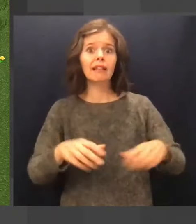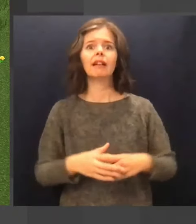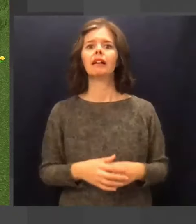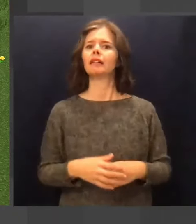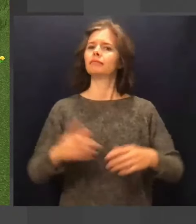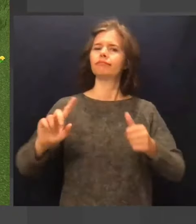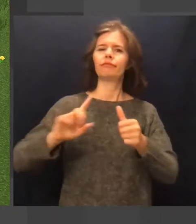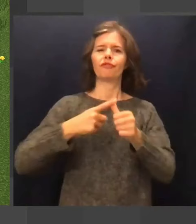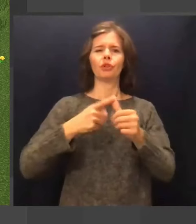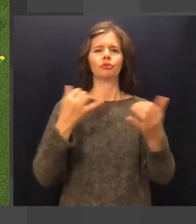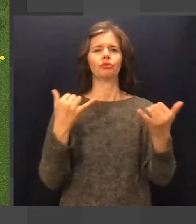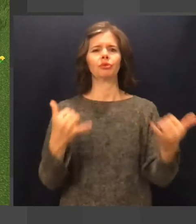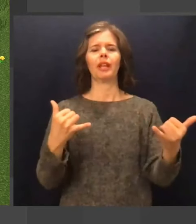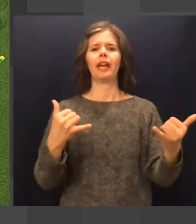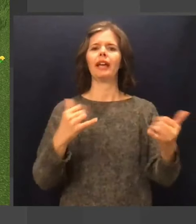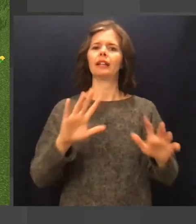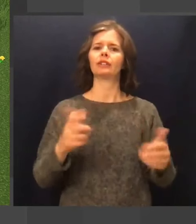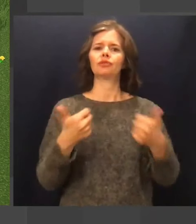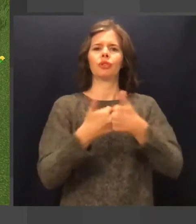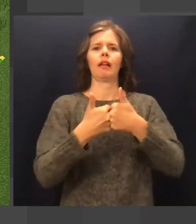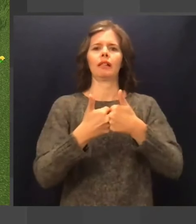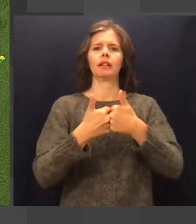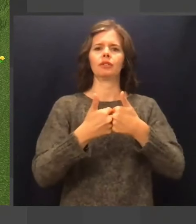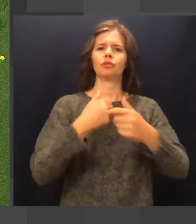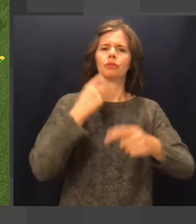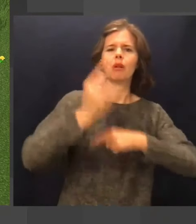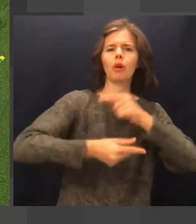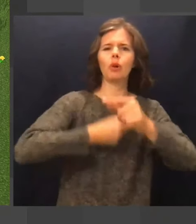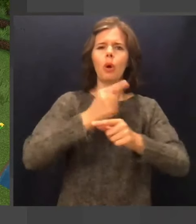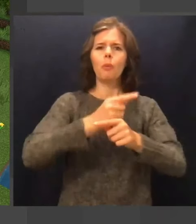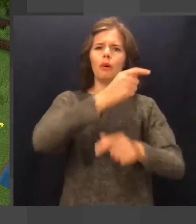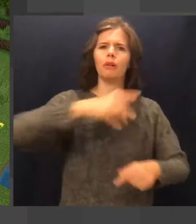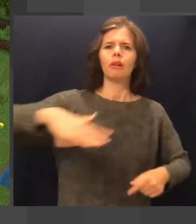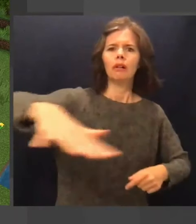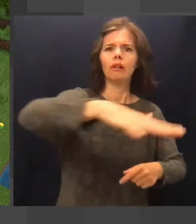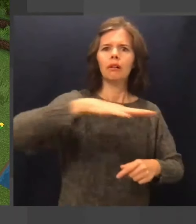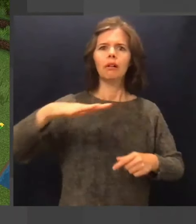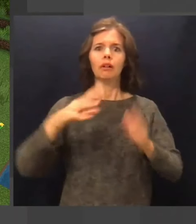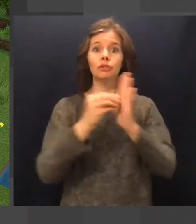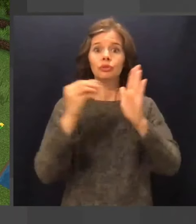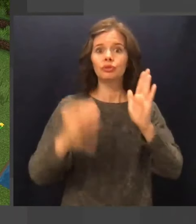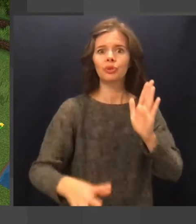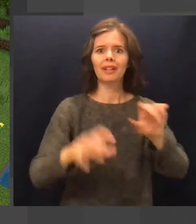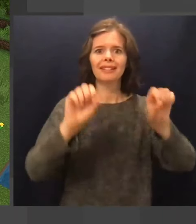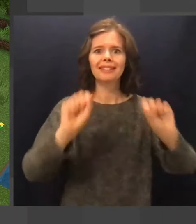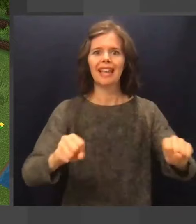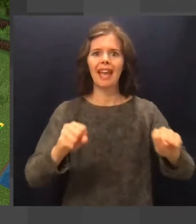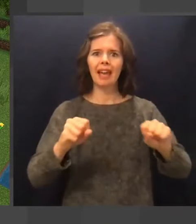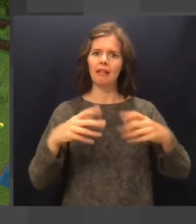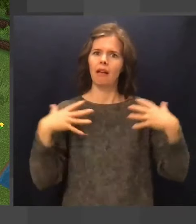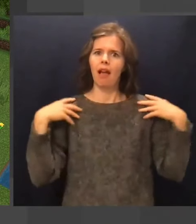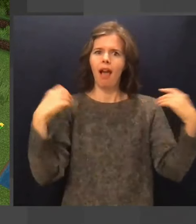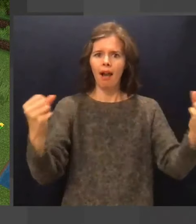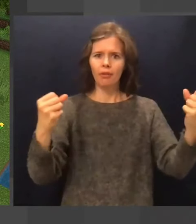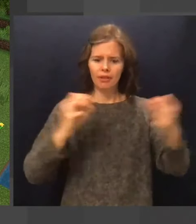FIRST EVER MINECRAFT EDUCATION GLOBAL BUILD CHAMPIONSHIP AND ASKING STUDENTS AROUND THE WORLD